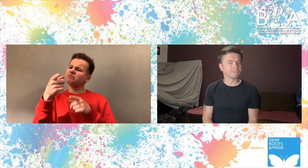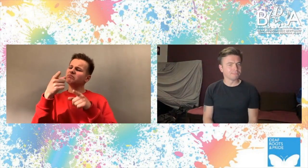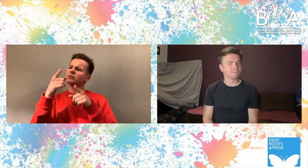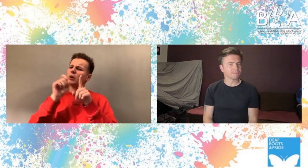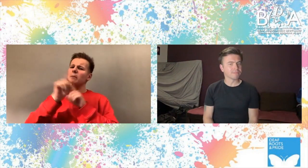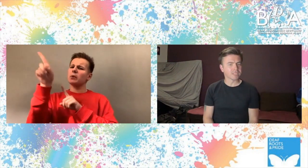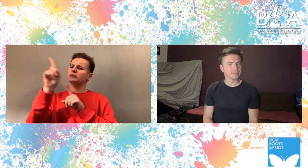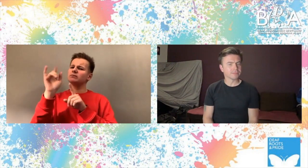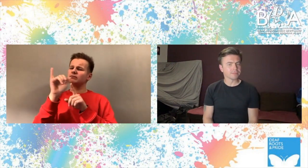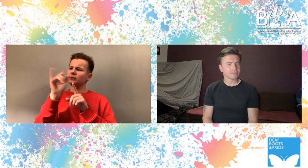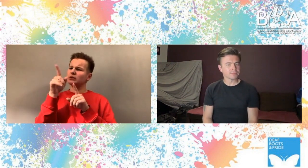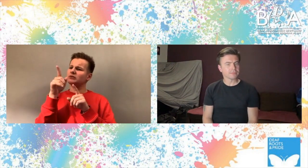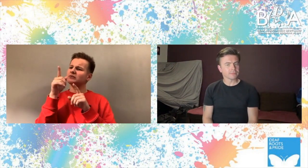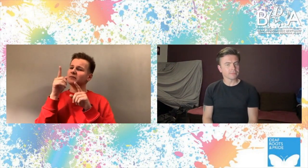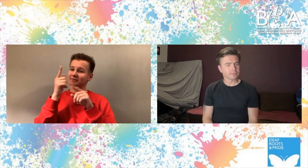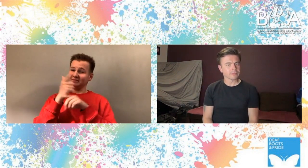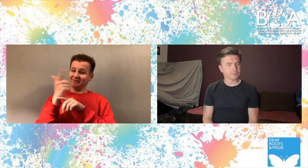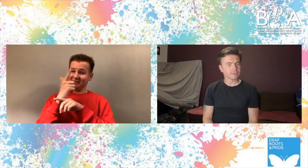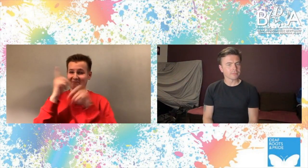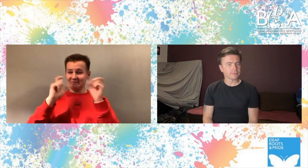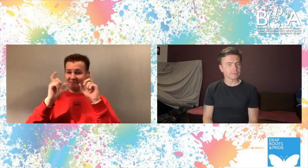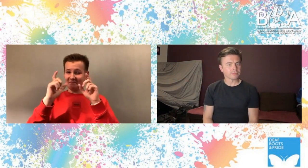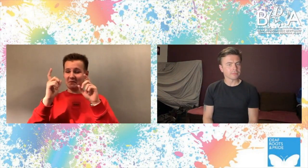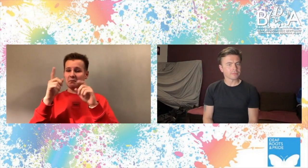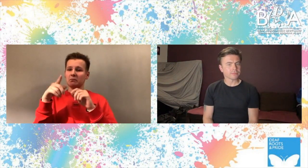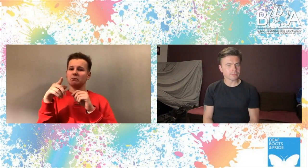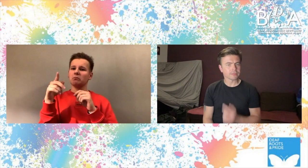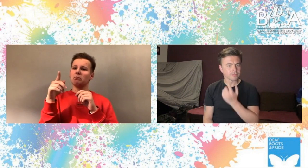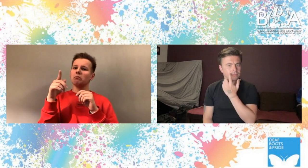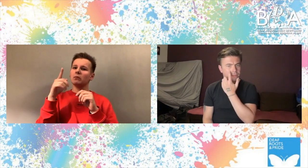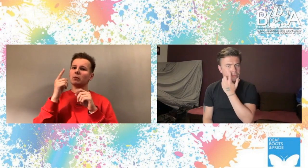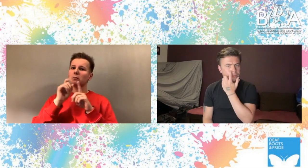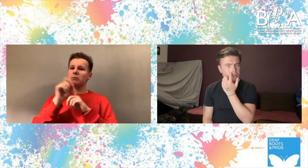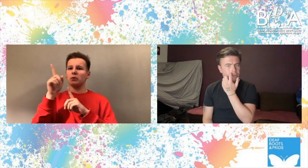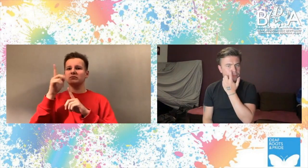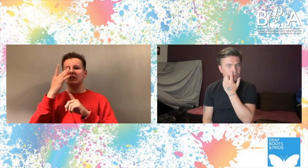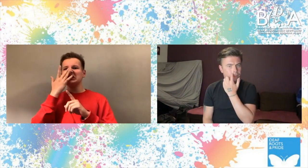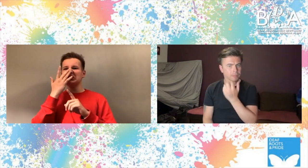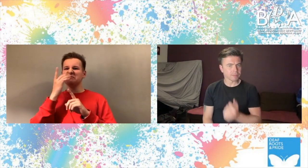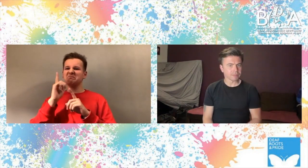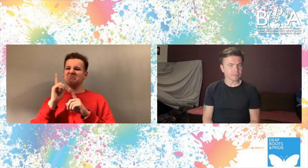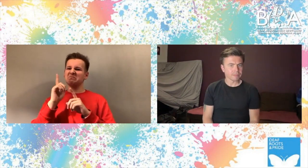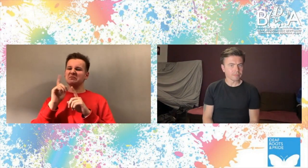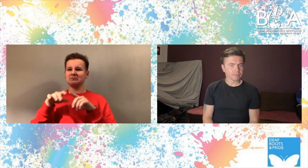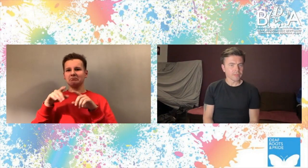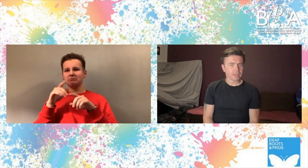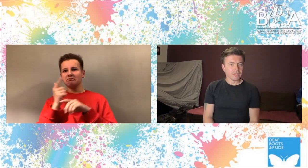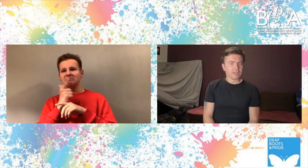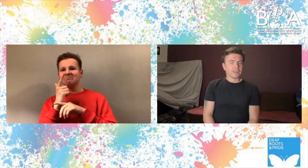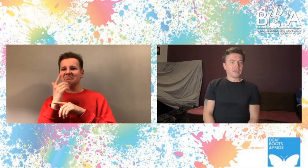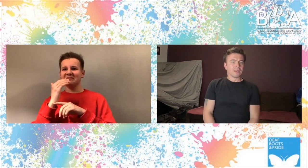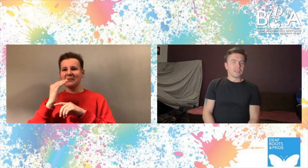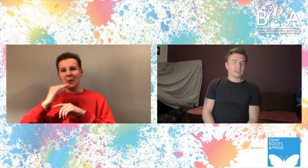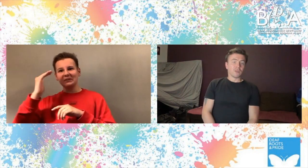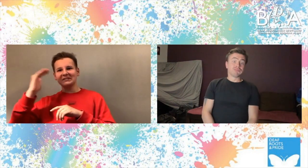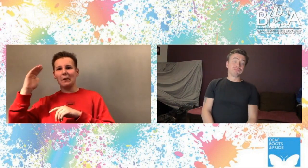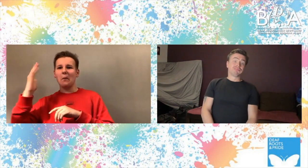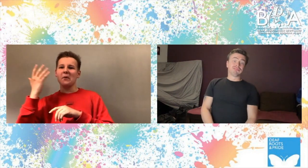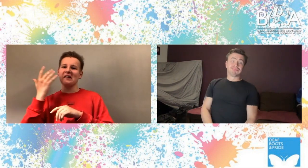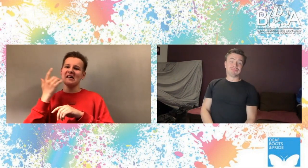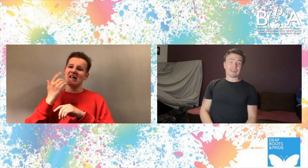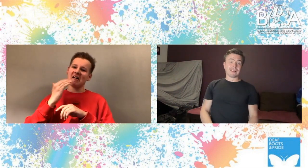That’s true. Are most filmmakers and photographers of an older demographic